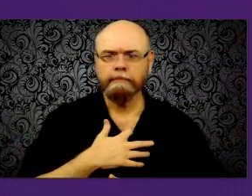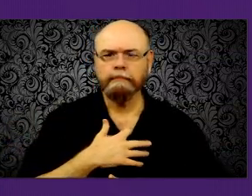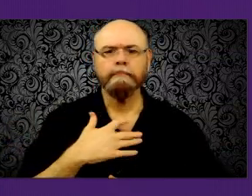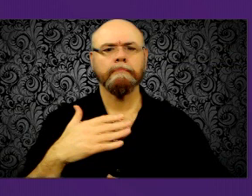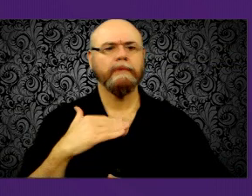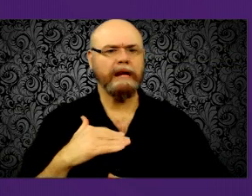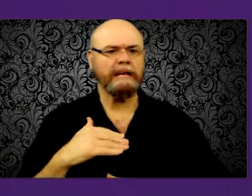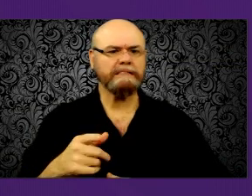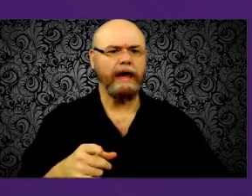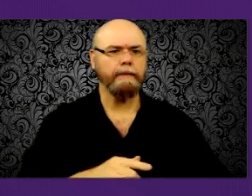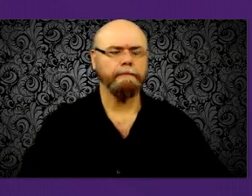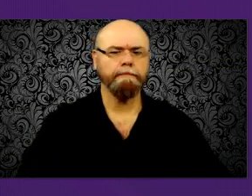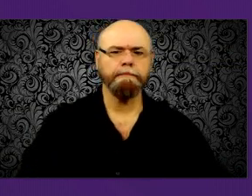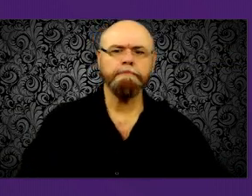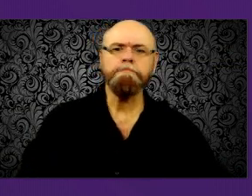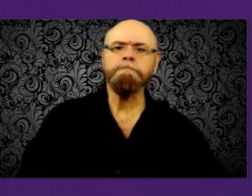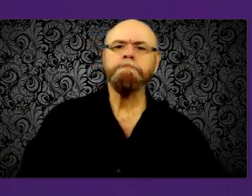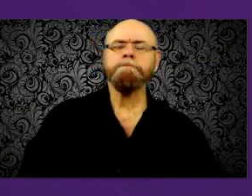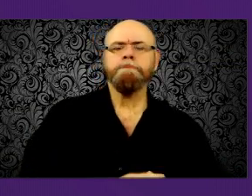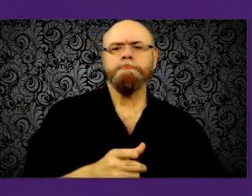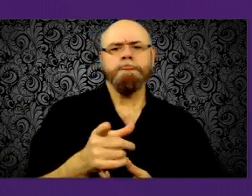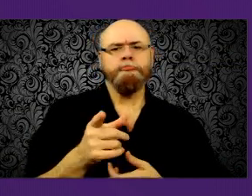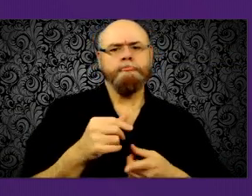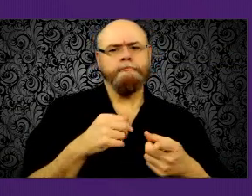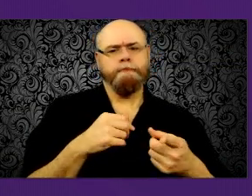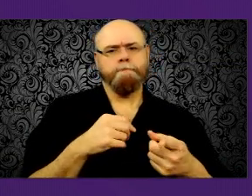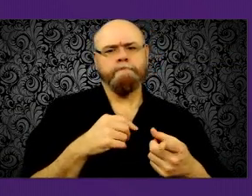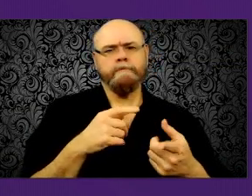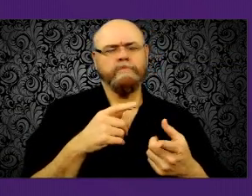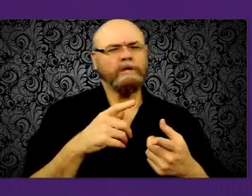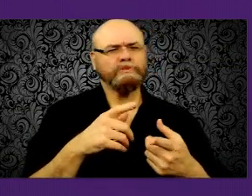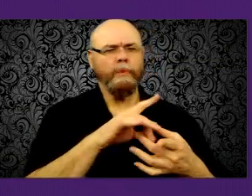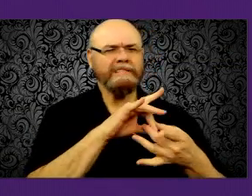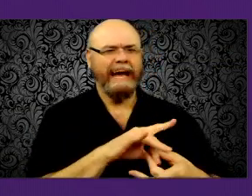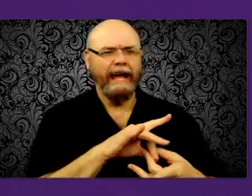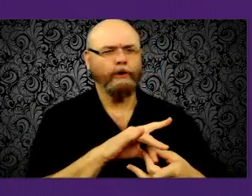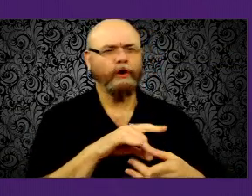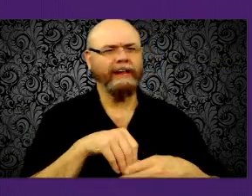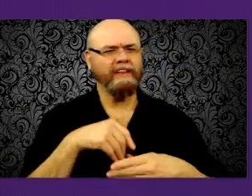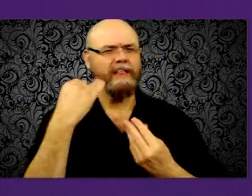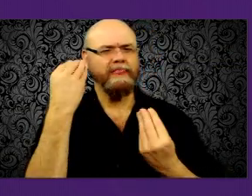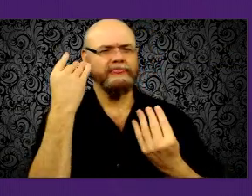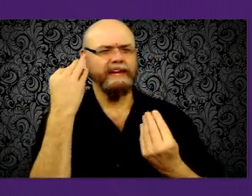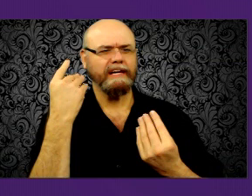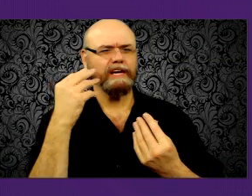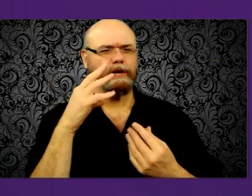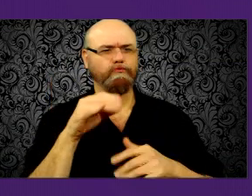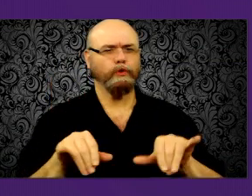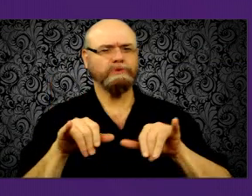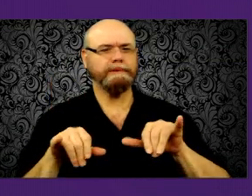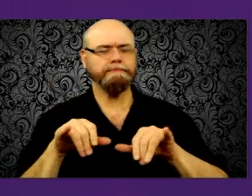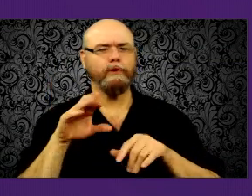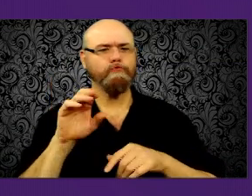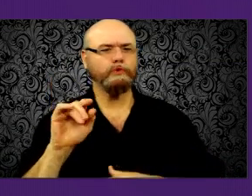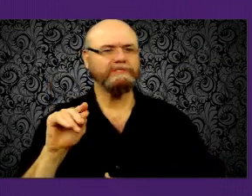So, we anchored this exploration in the thinking routine, see, think, me, we,